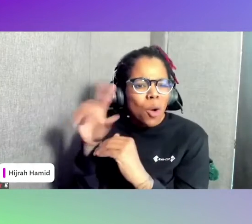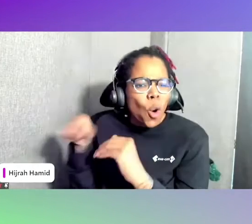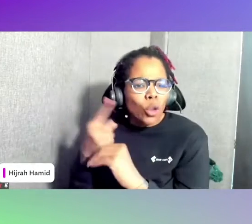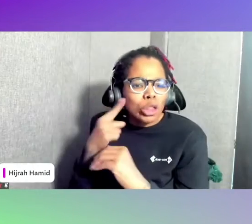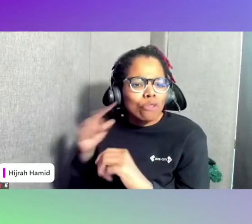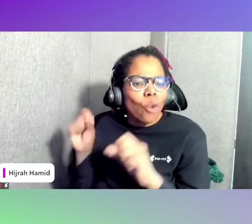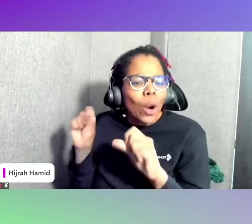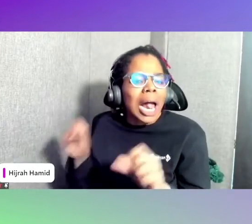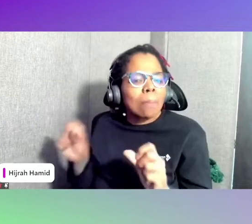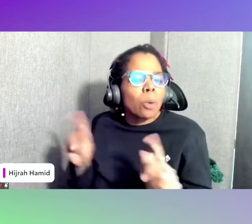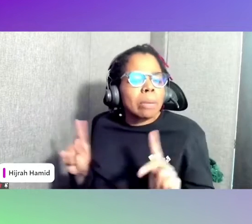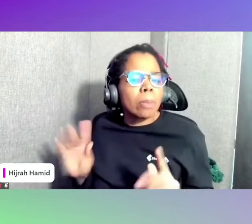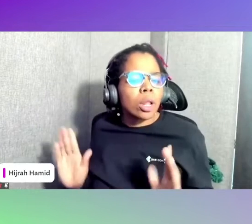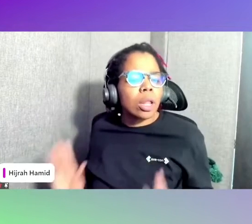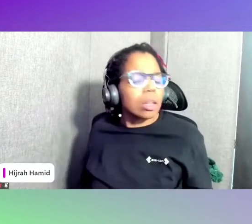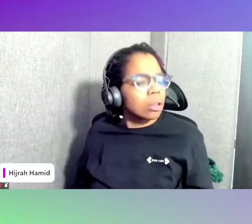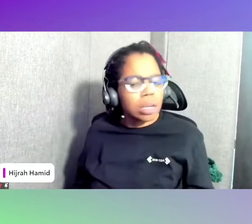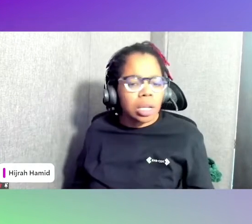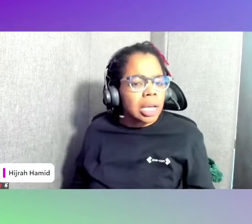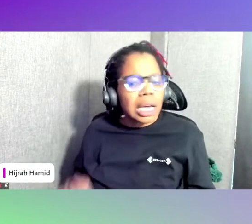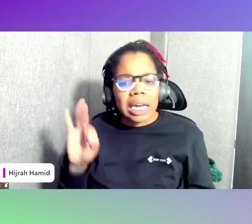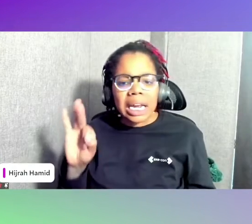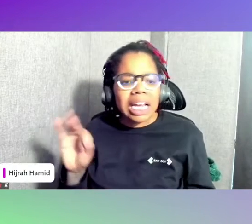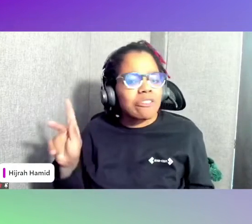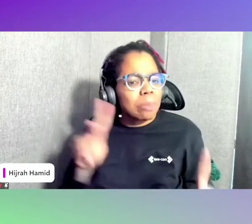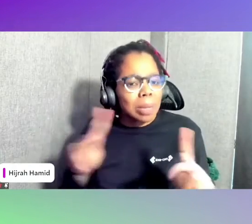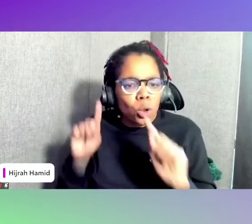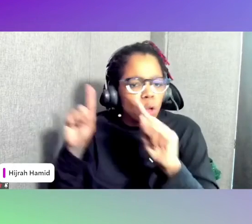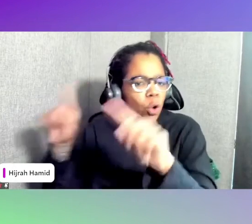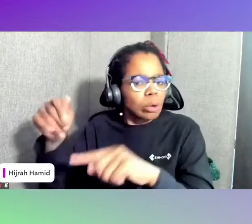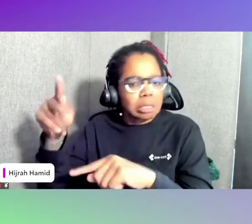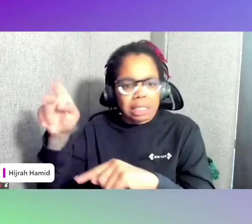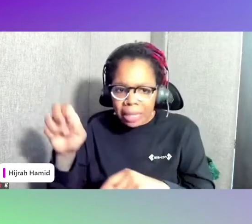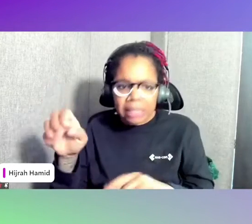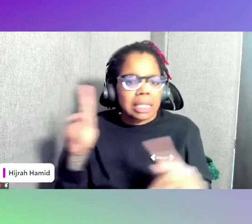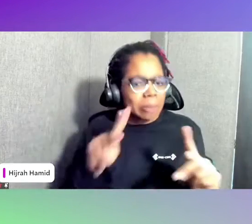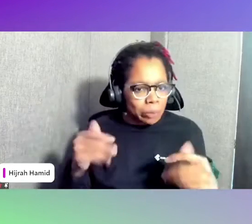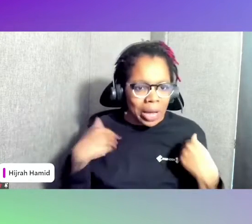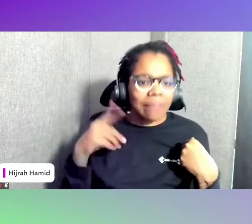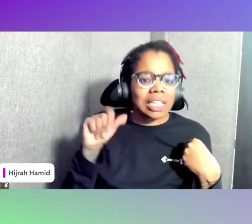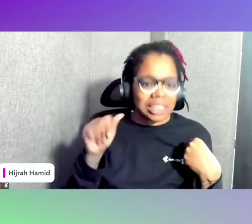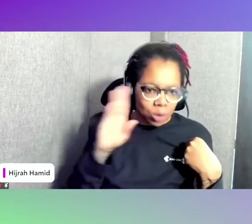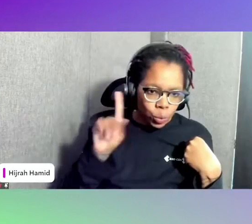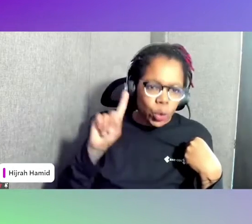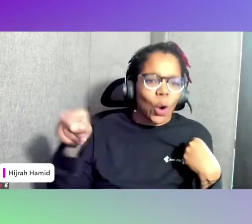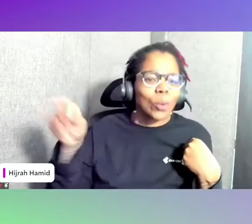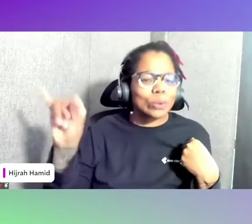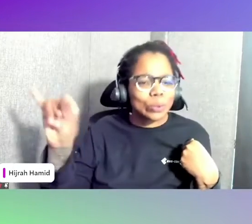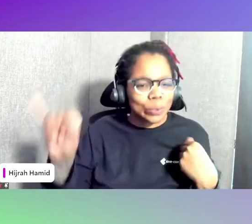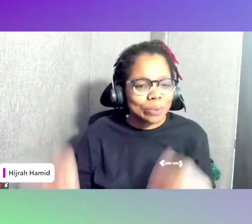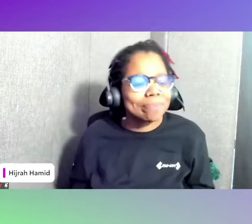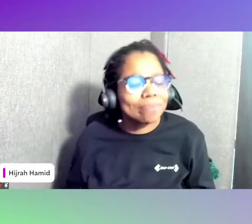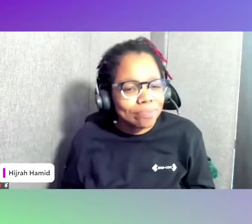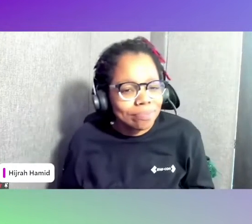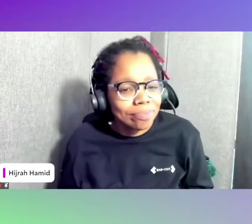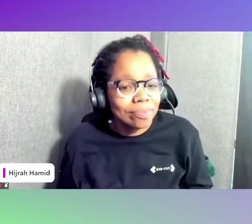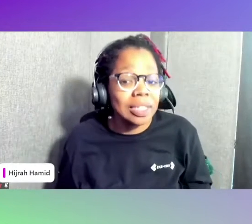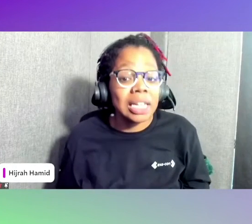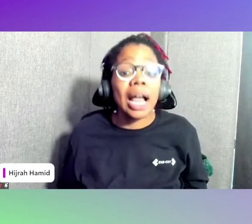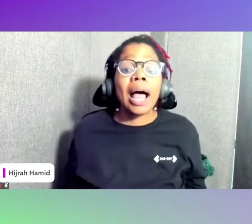science, and some of the most exciting going to vacations, I'm not lie, that's going to be a thing, to be limited to